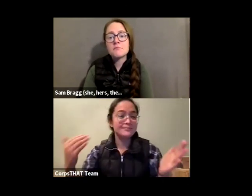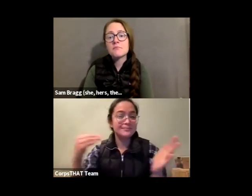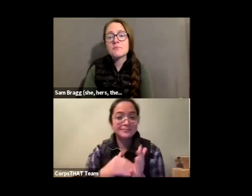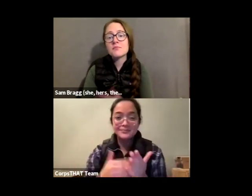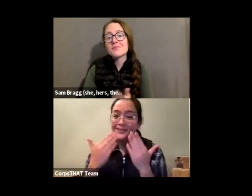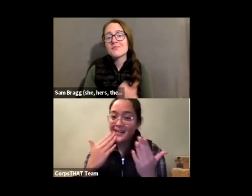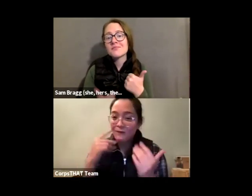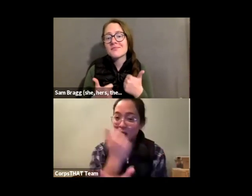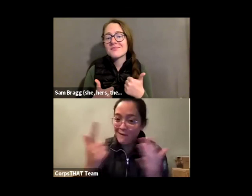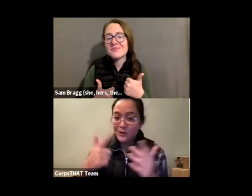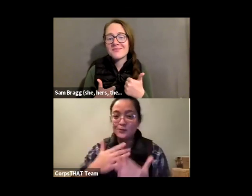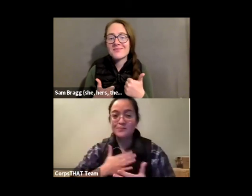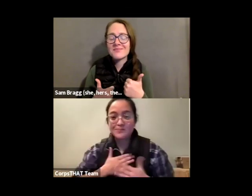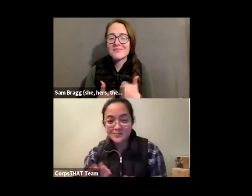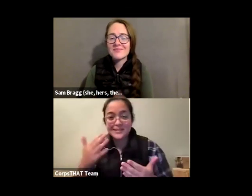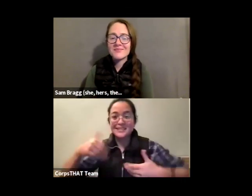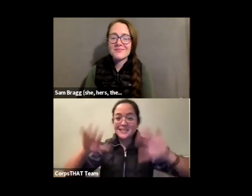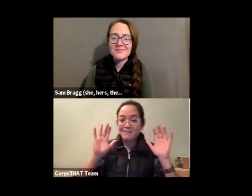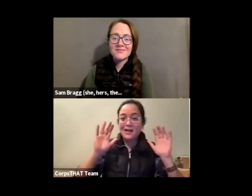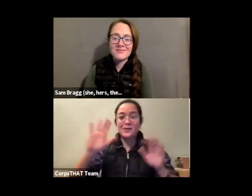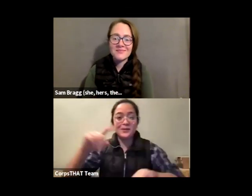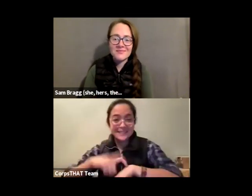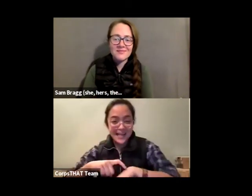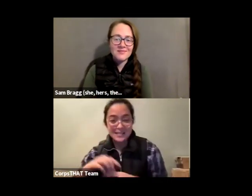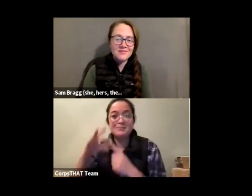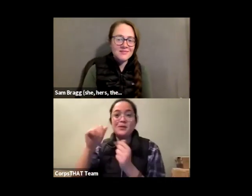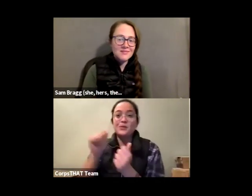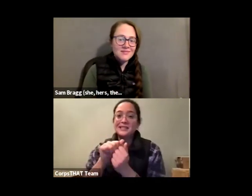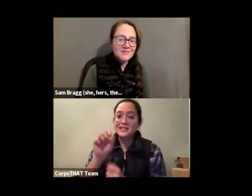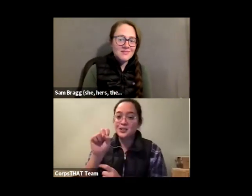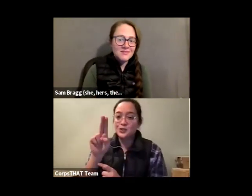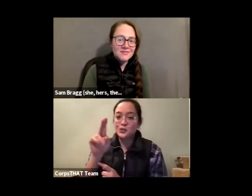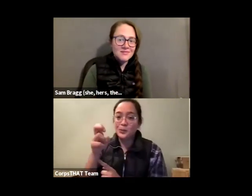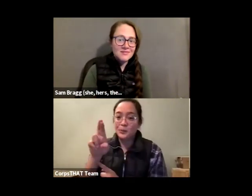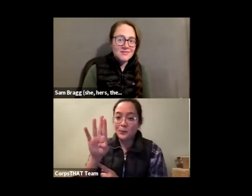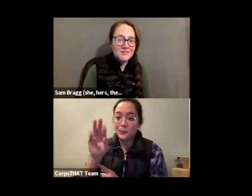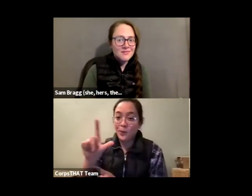interested they can check it out there again thank you to everyone to joining us tonight